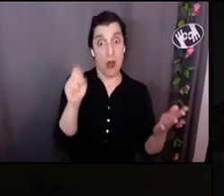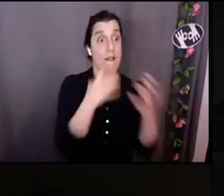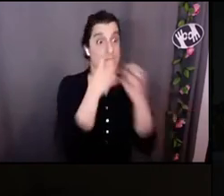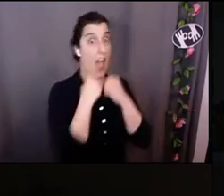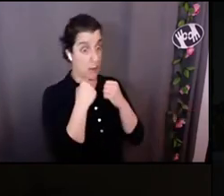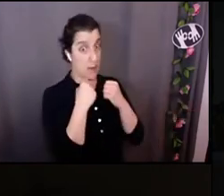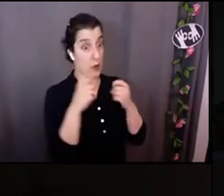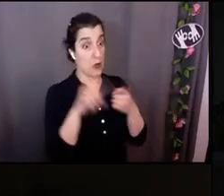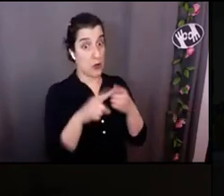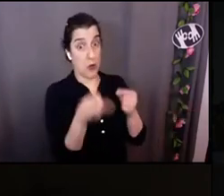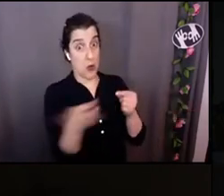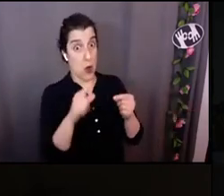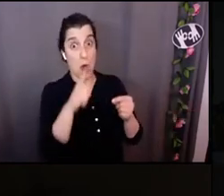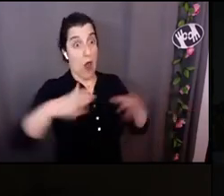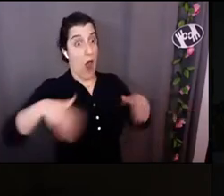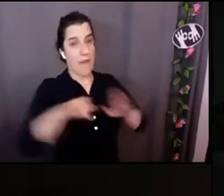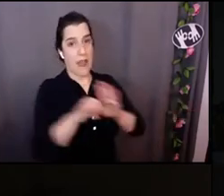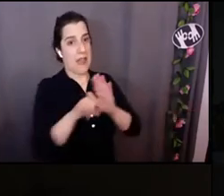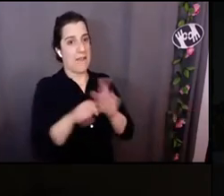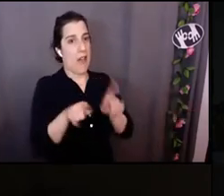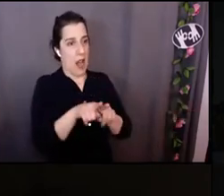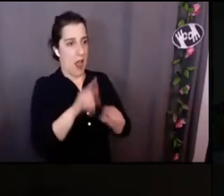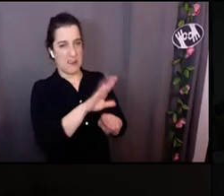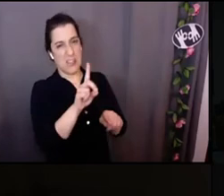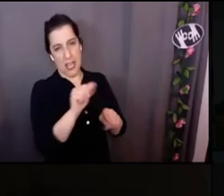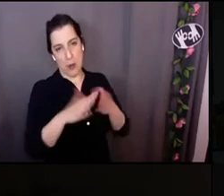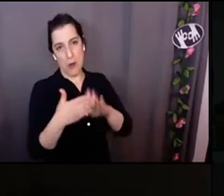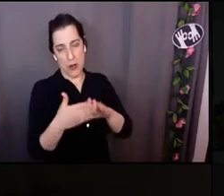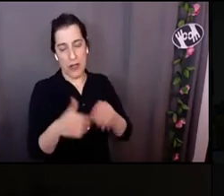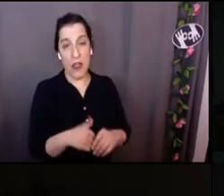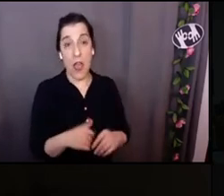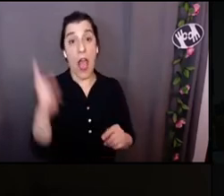I think about my friend Christine sun Kim and Christopher tester who are both